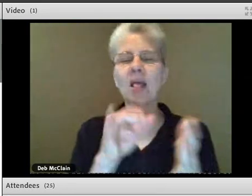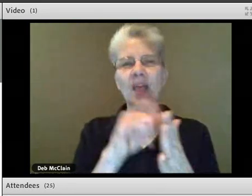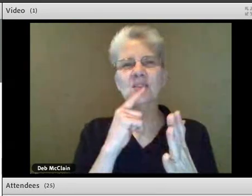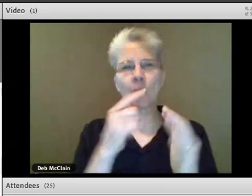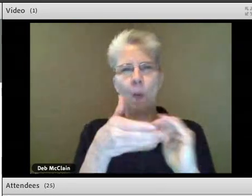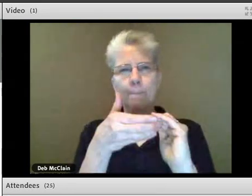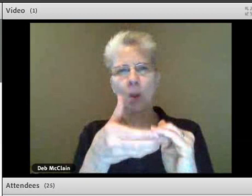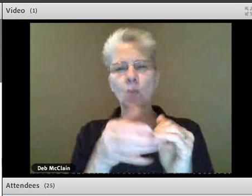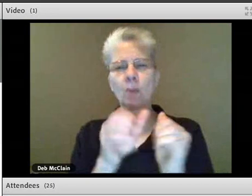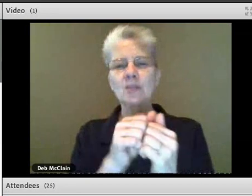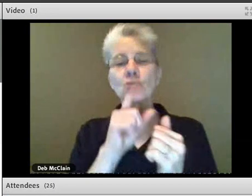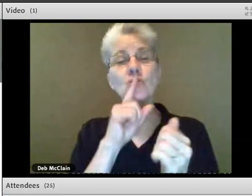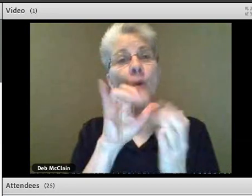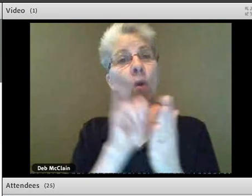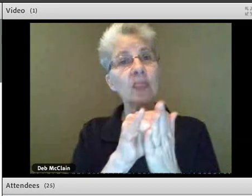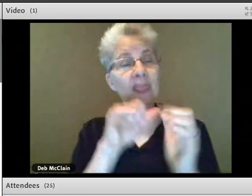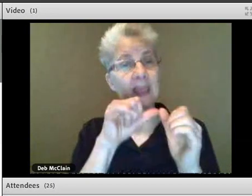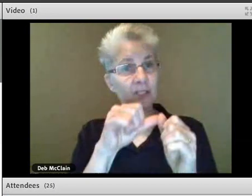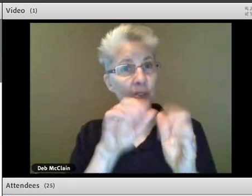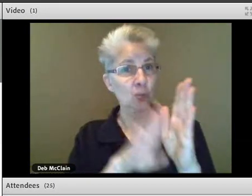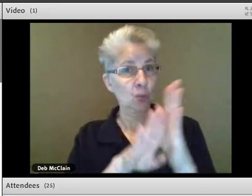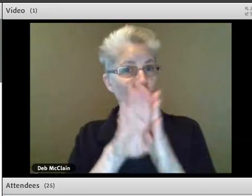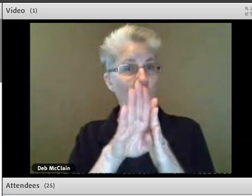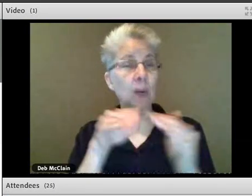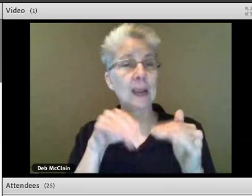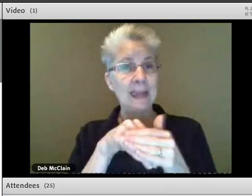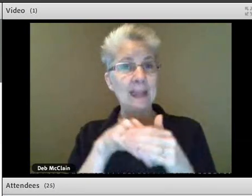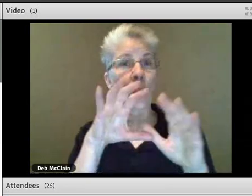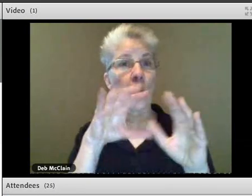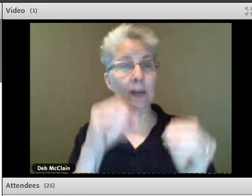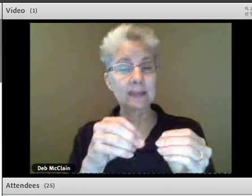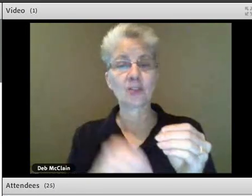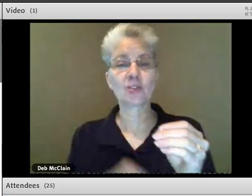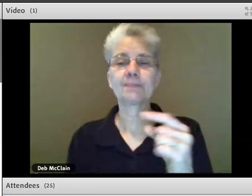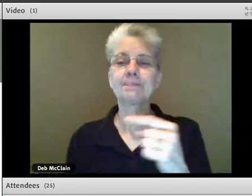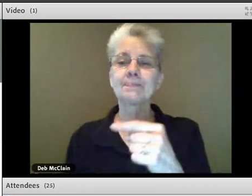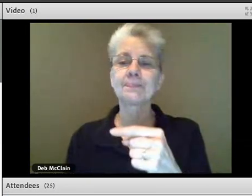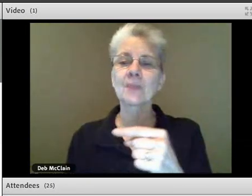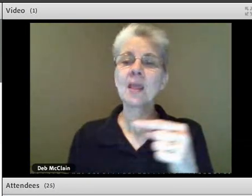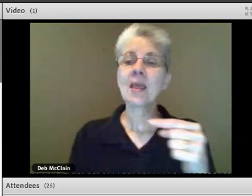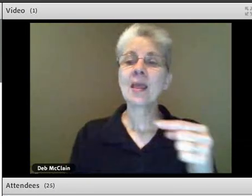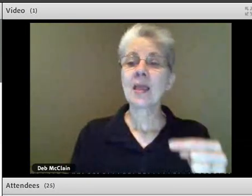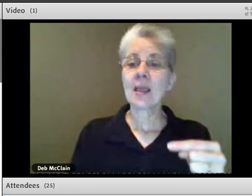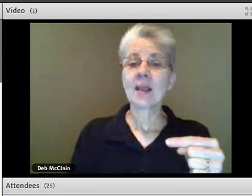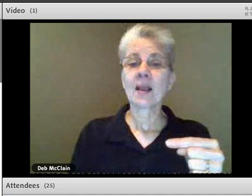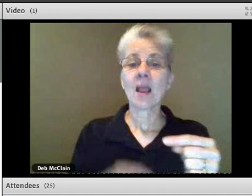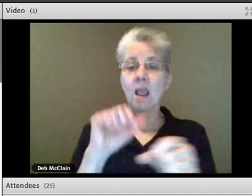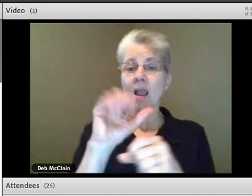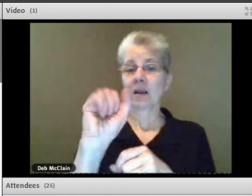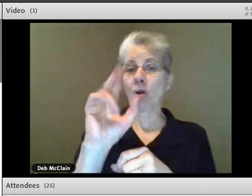and make sure that they continue to grow with your organization. On the last one is, it helps with career pathing.